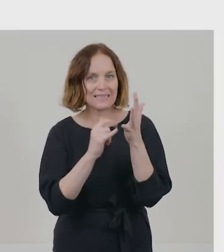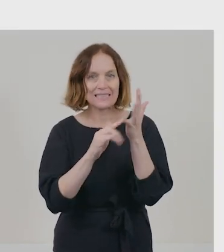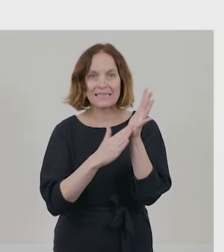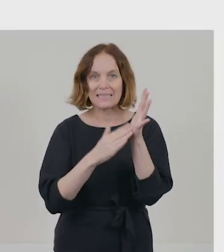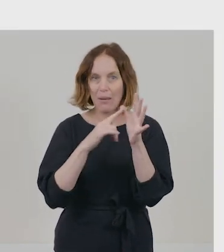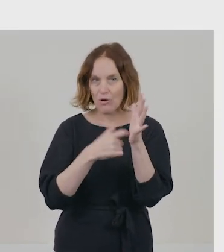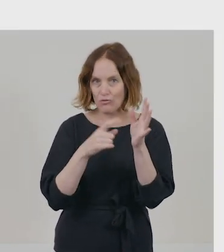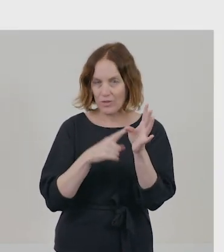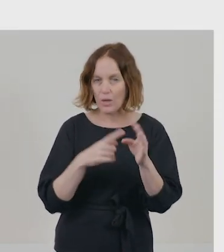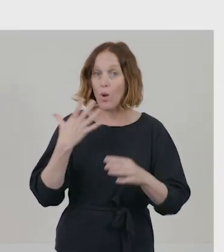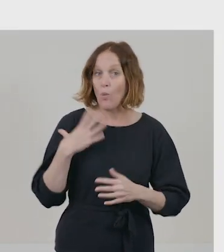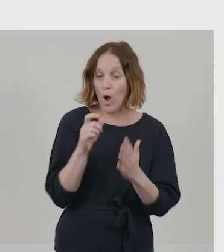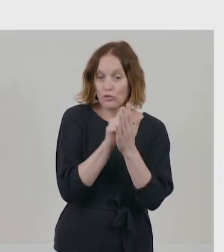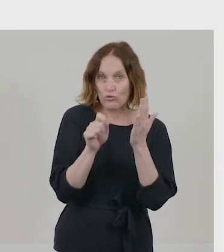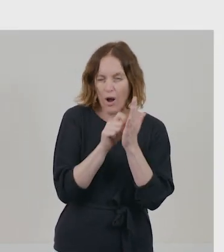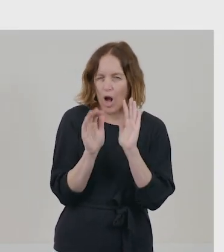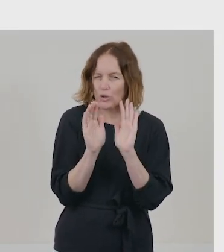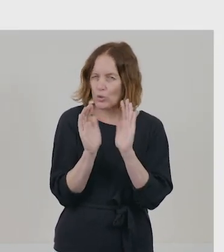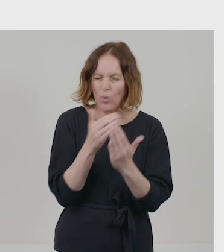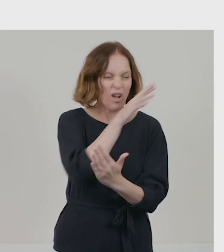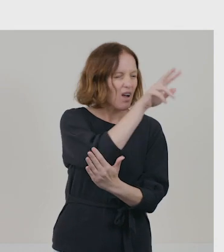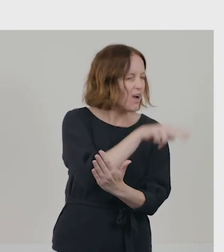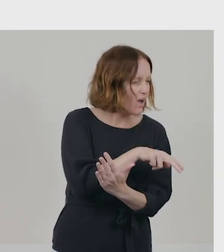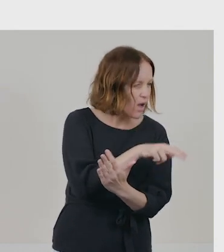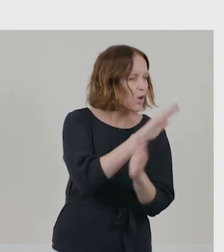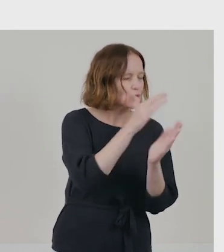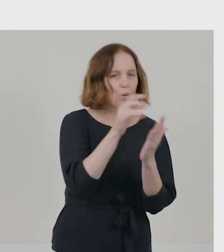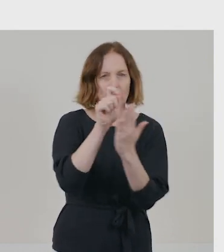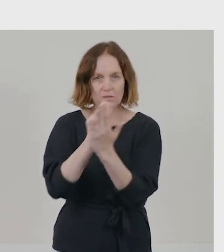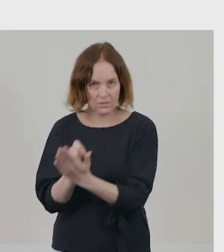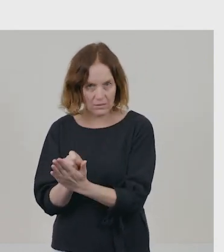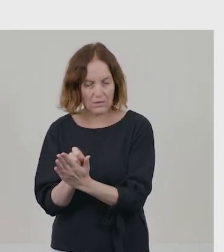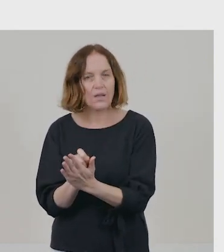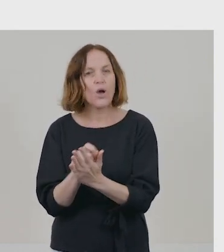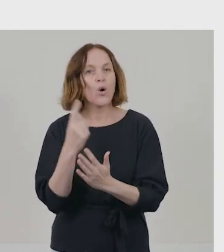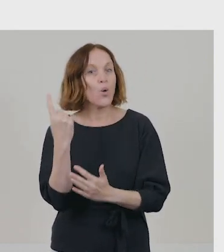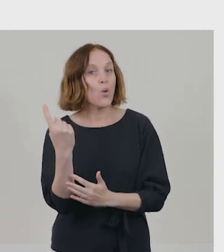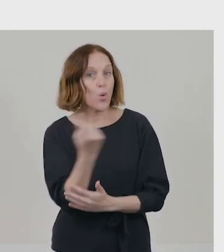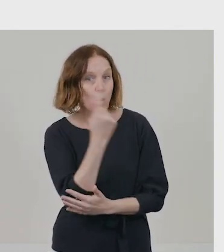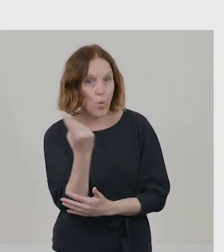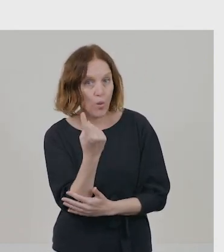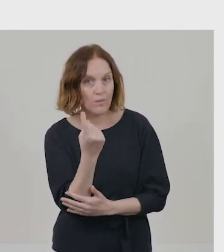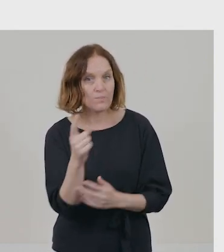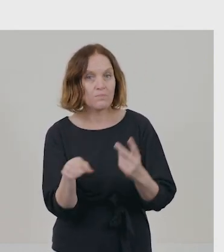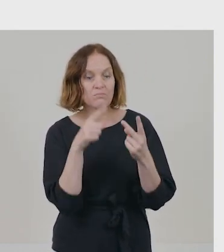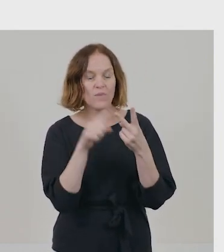In our summary, we want to write a shortened version of the text, thinking about and identifying the who,